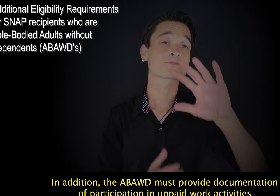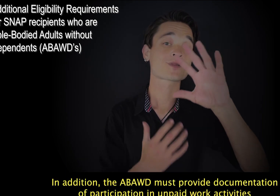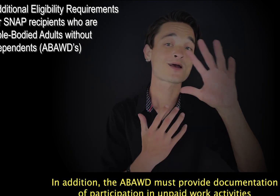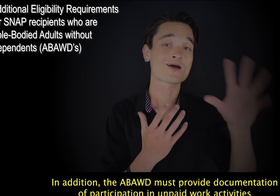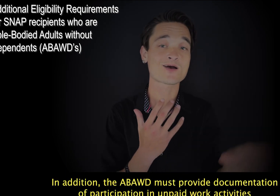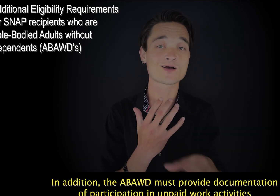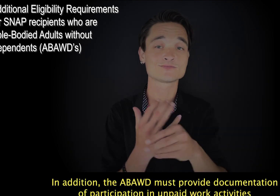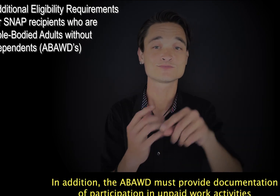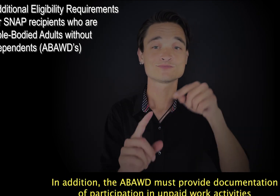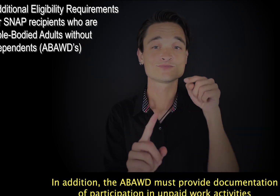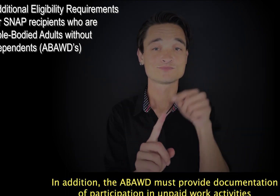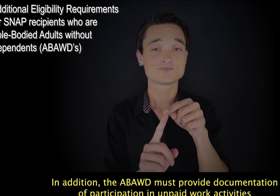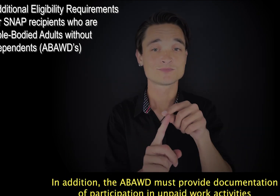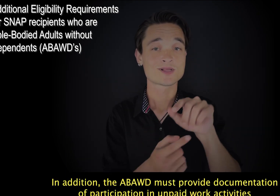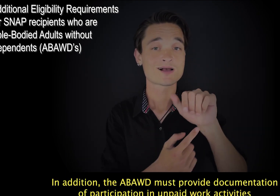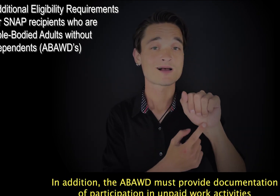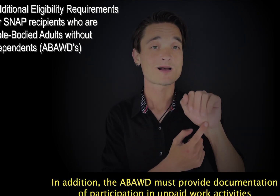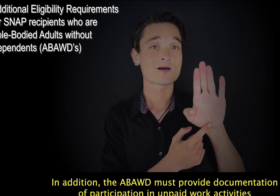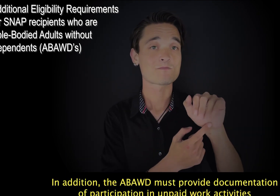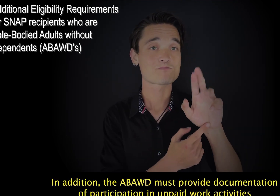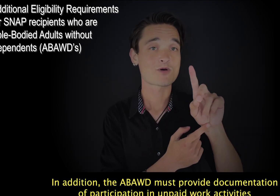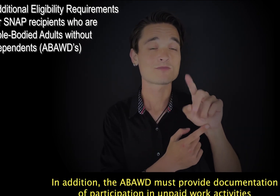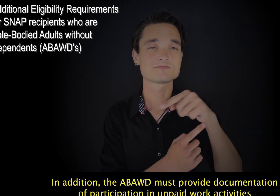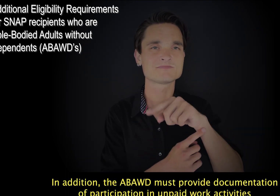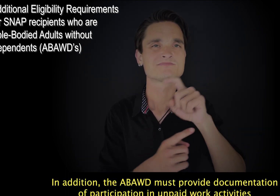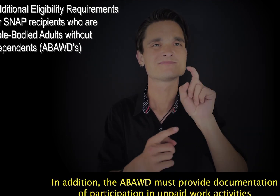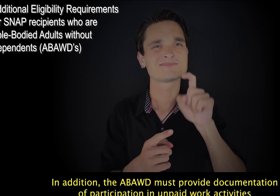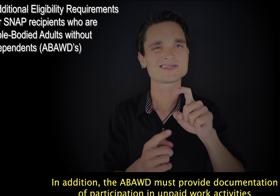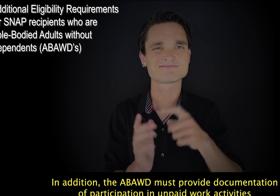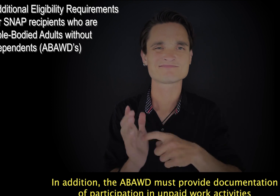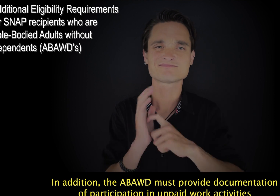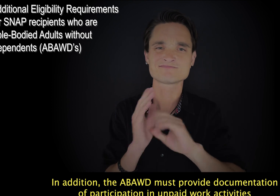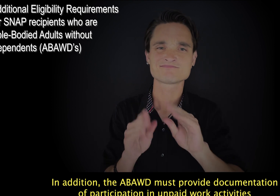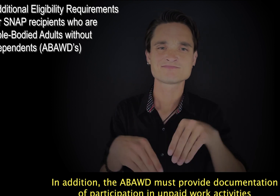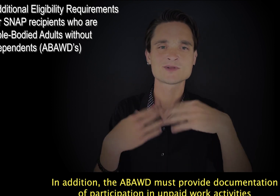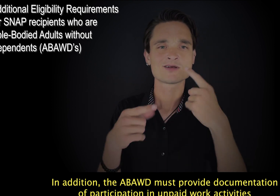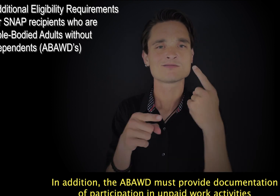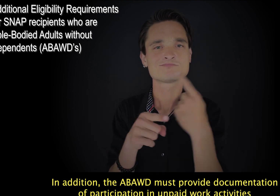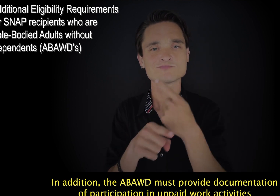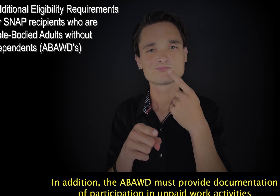In addition, the ABAWD must provide documentation of participation in unpaid work activities